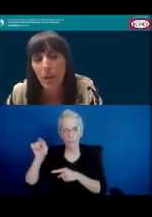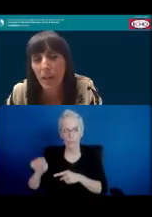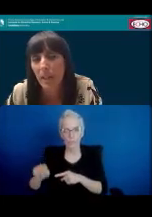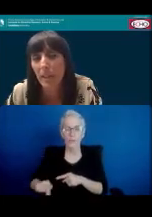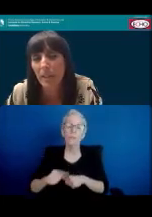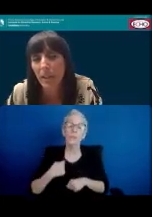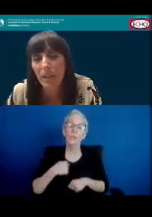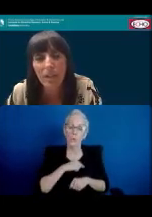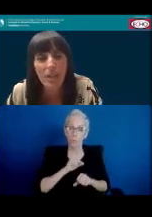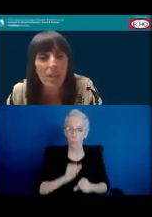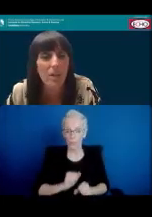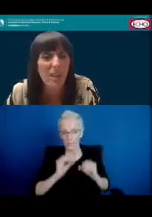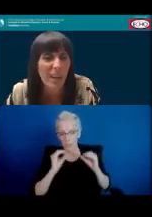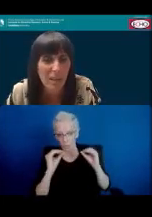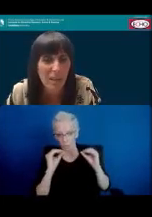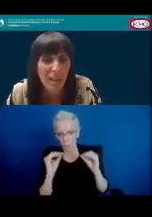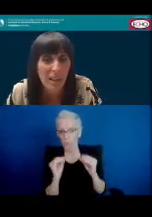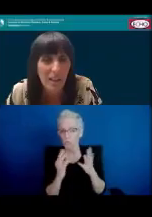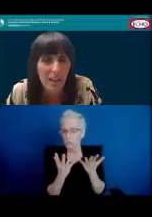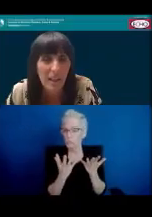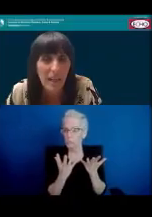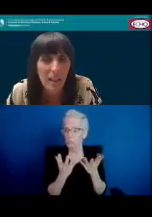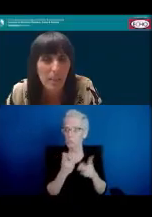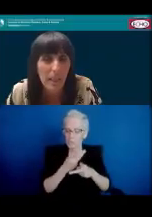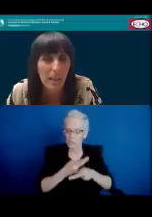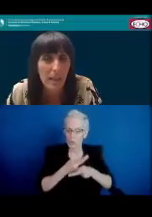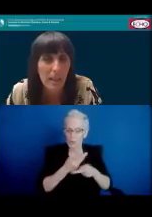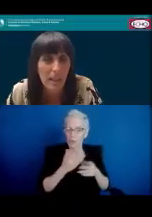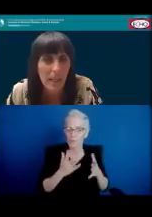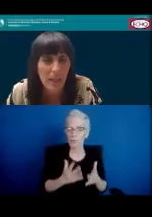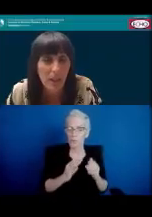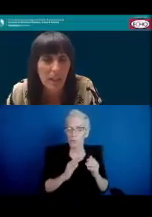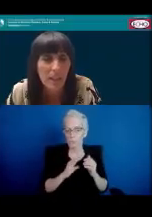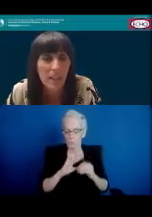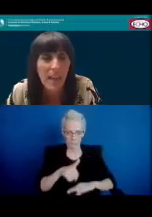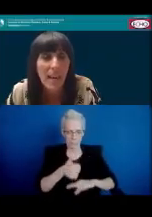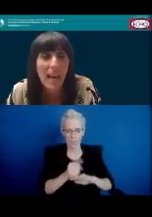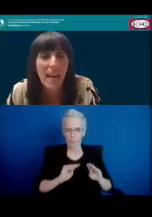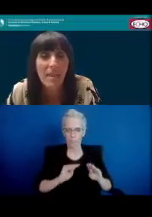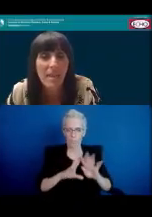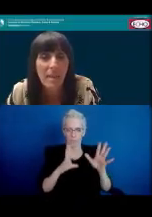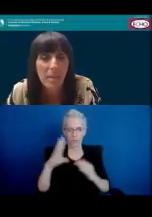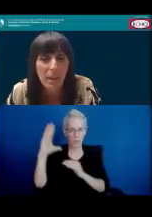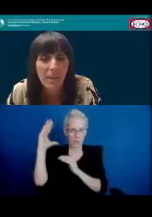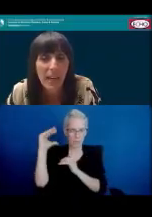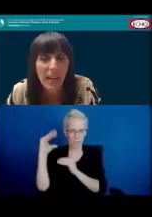caregivers to set really clear expectation and then provide